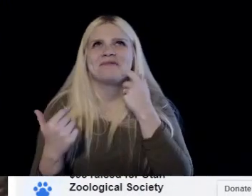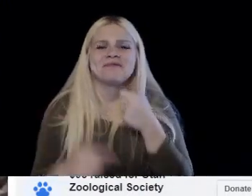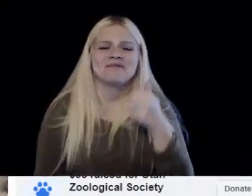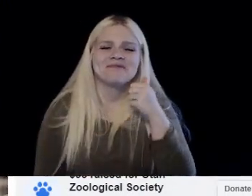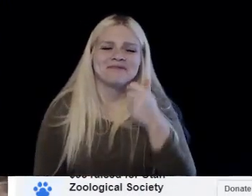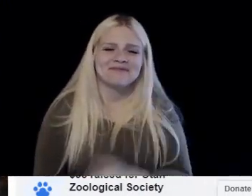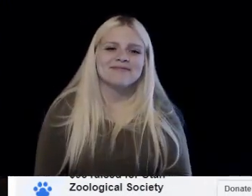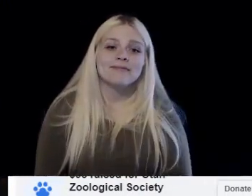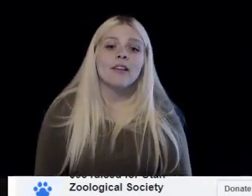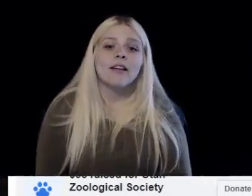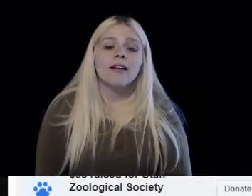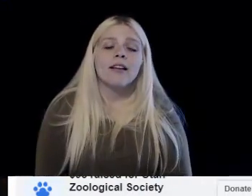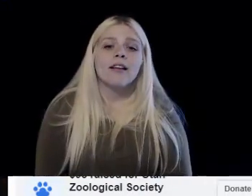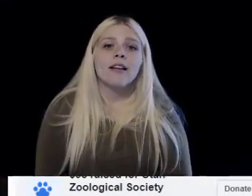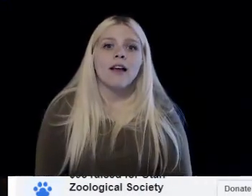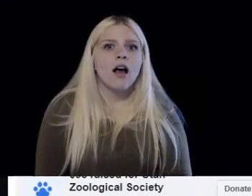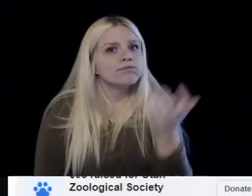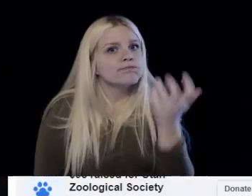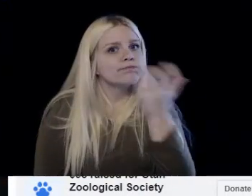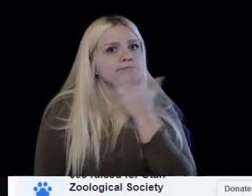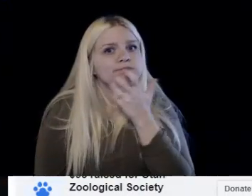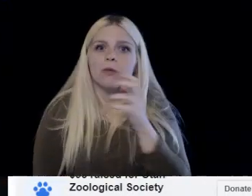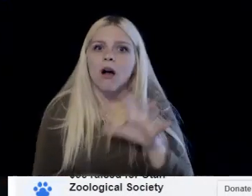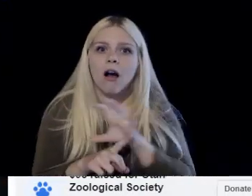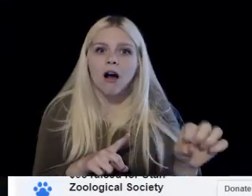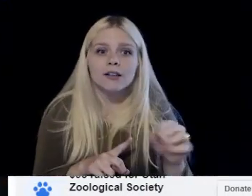But, you guys. What's really awesome when you come to the seal/sea lion demonstration,